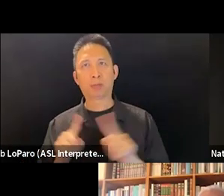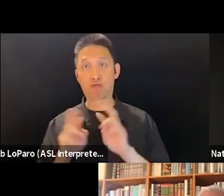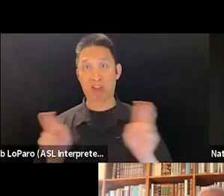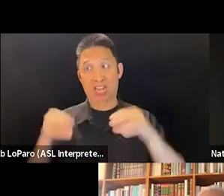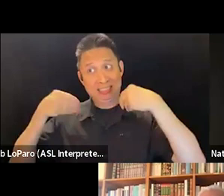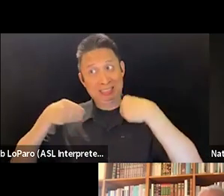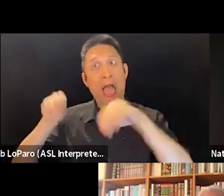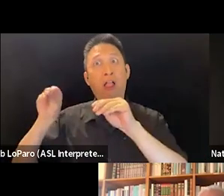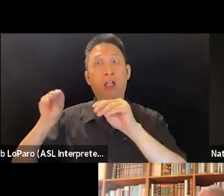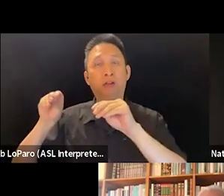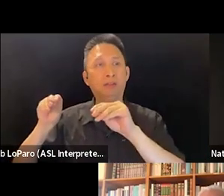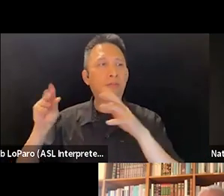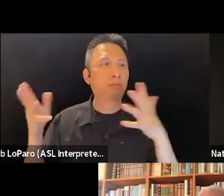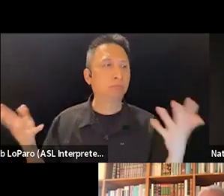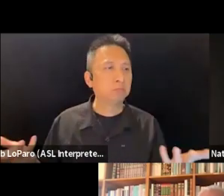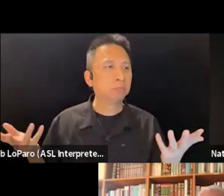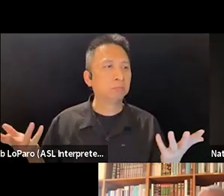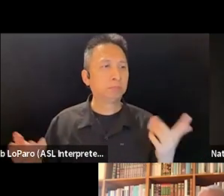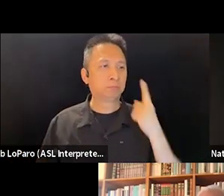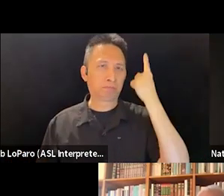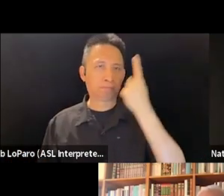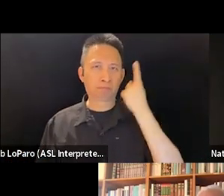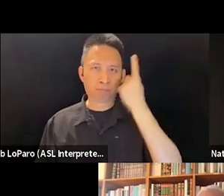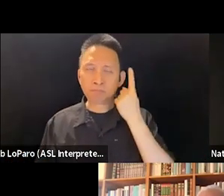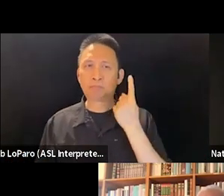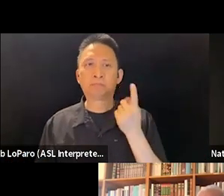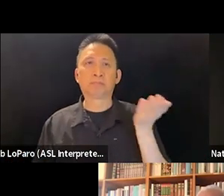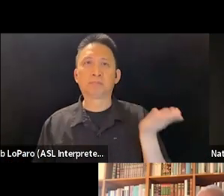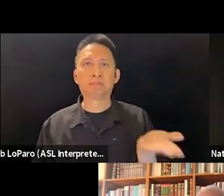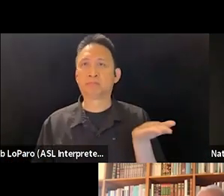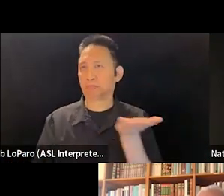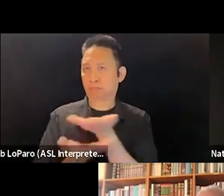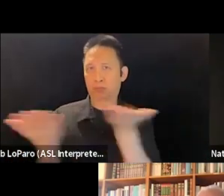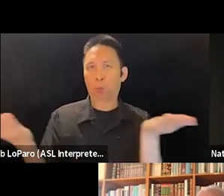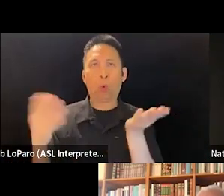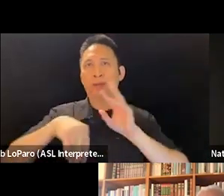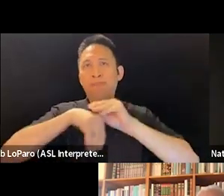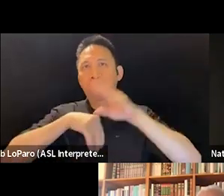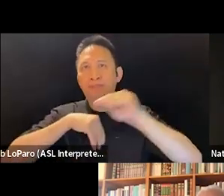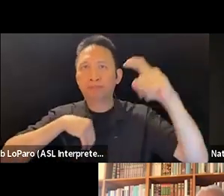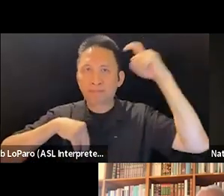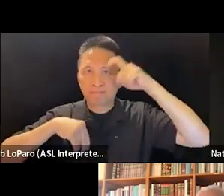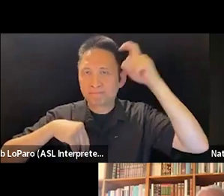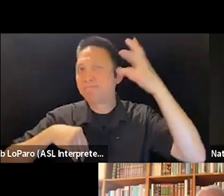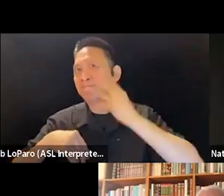So the question here, I think from an emerging filmmaker who has a few finished documentaries and I think we touched